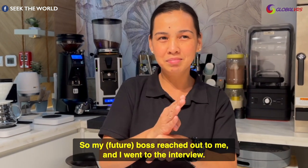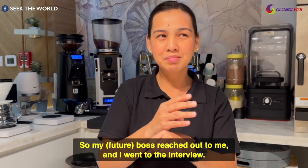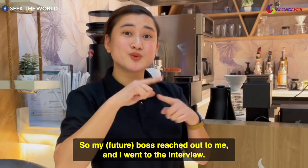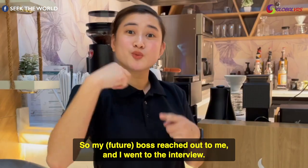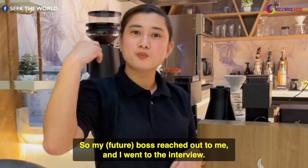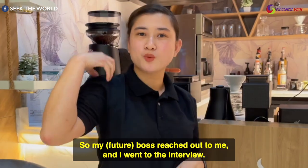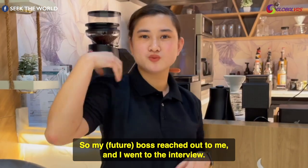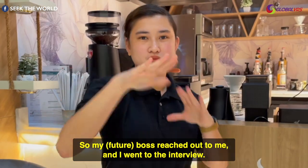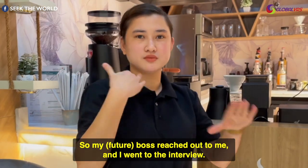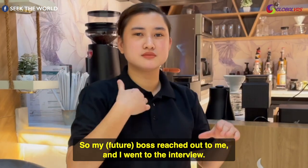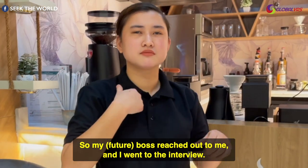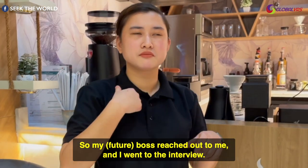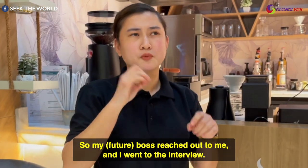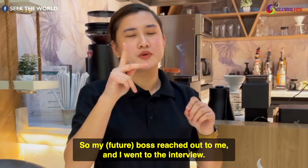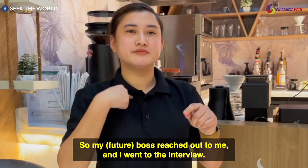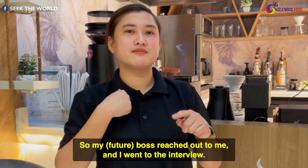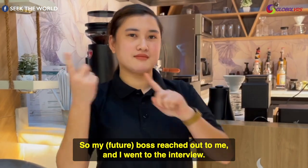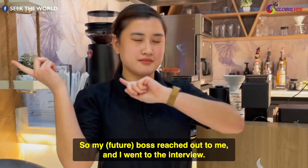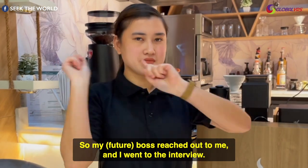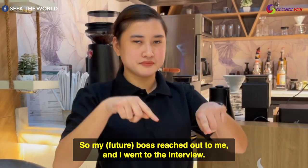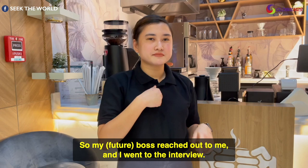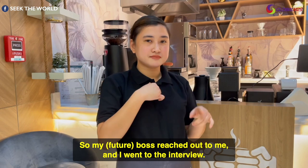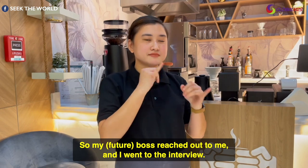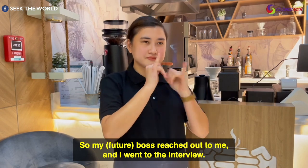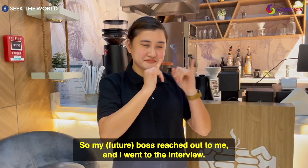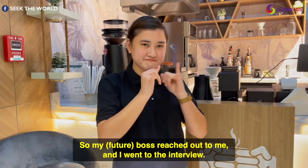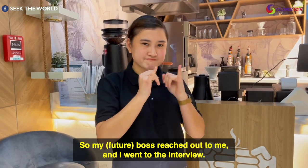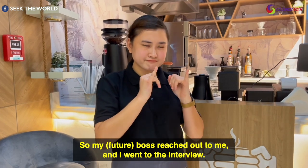So my (future) boss reached out to me, and I went to the interview.